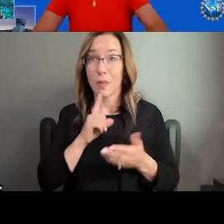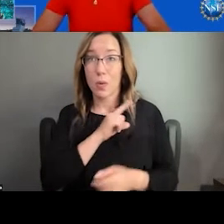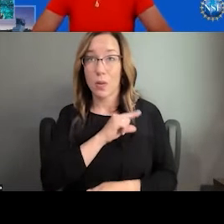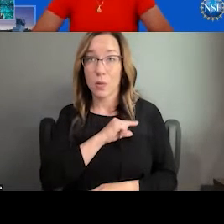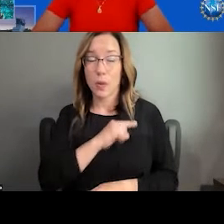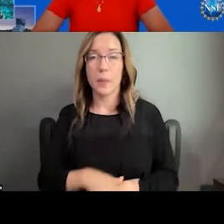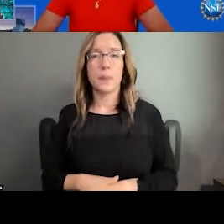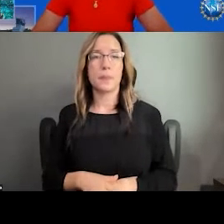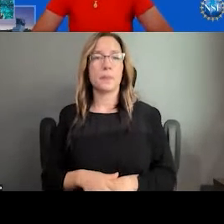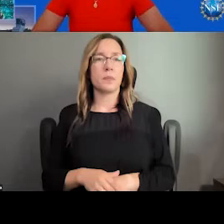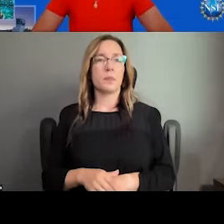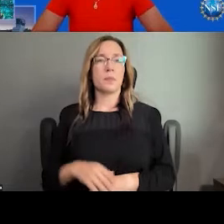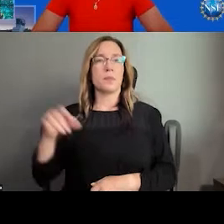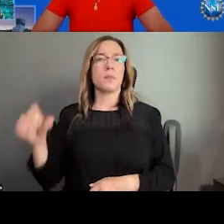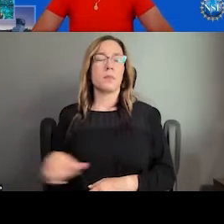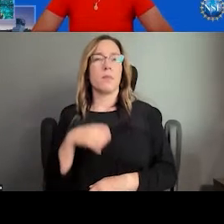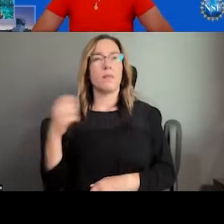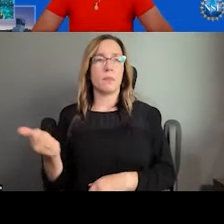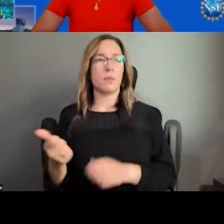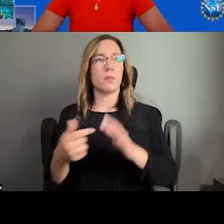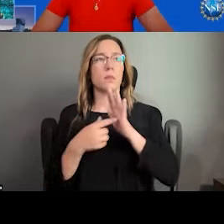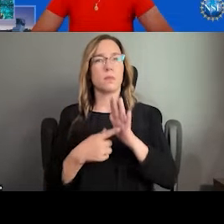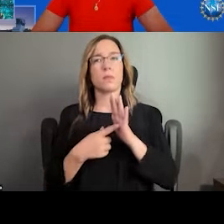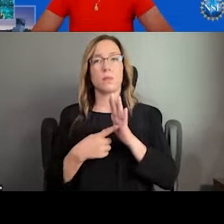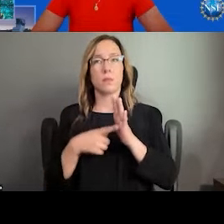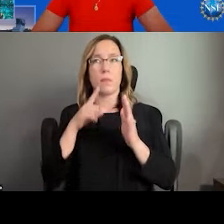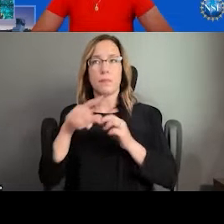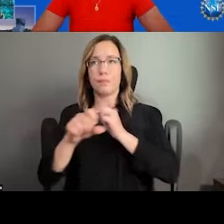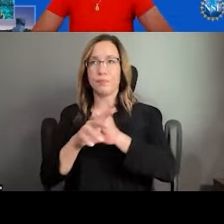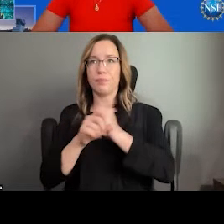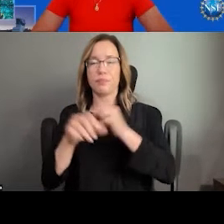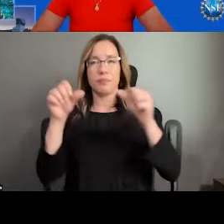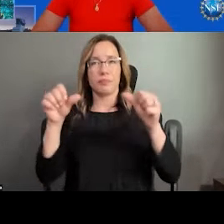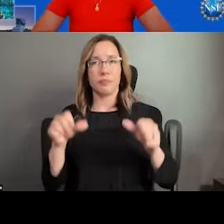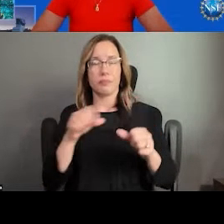Another example of solicitation eligibility limitations